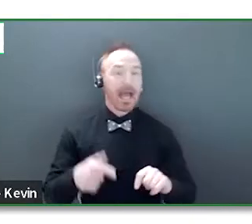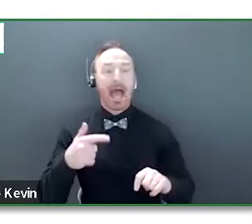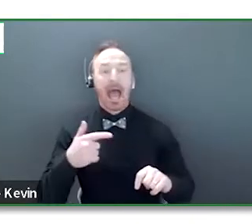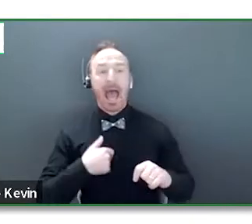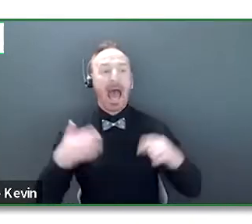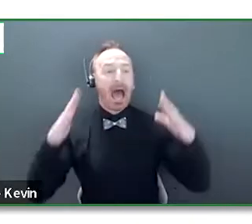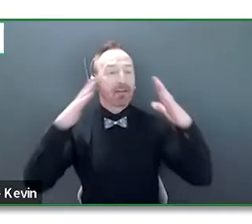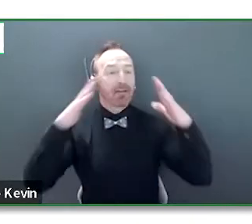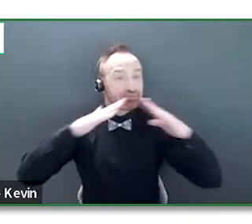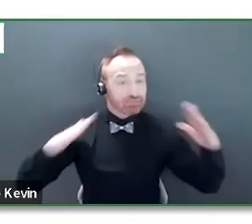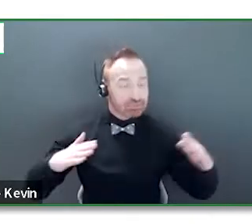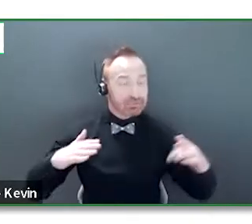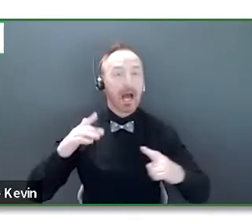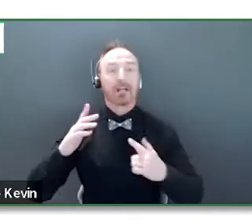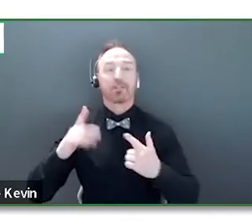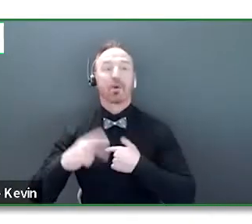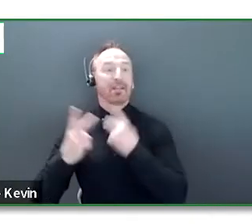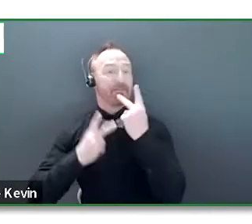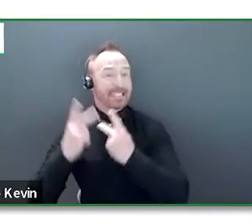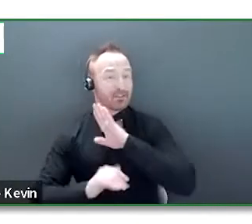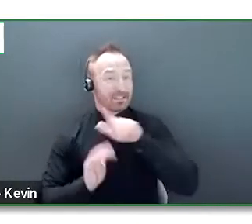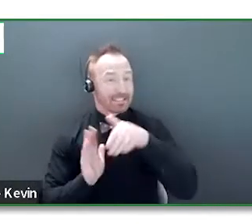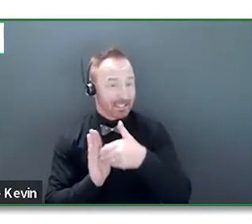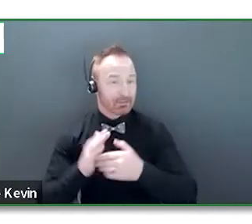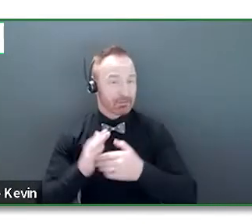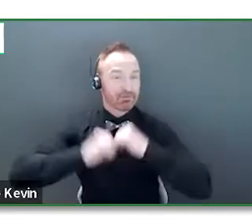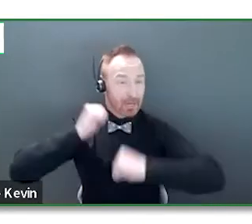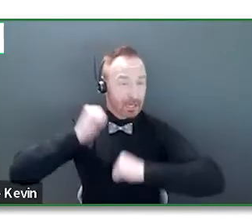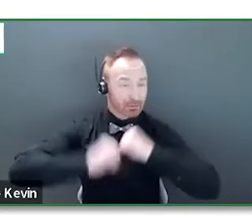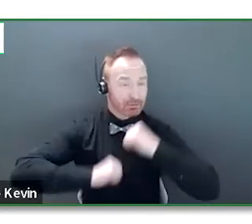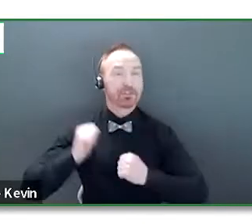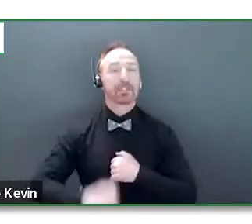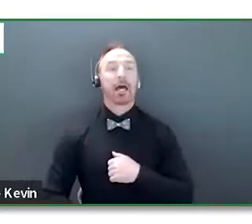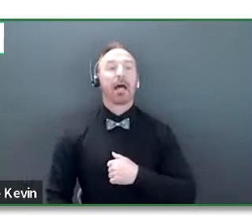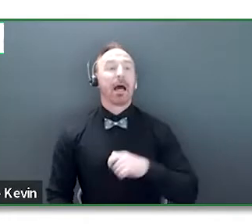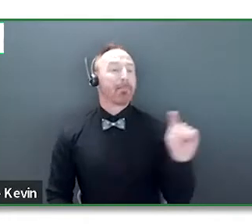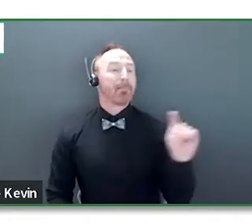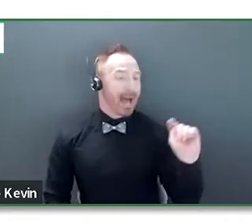infrastructure shelters washrooms trails and lookouts.